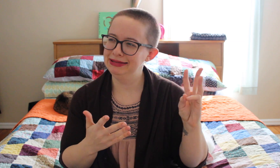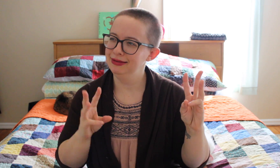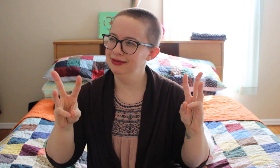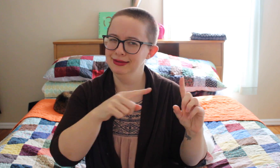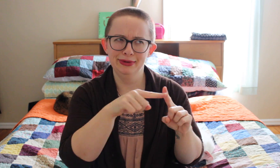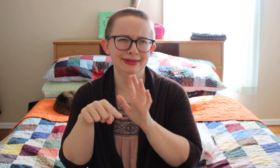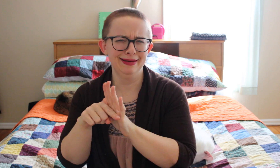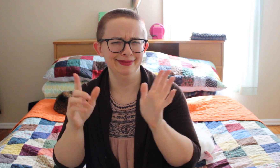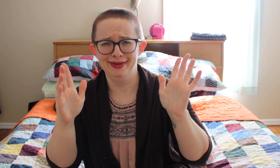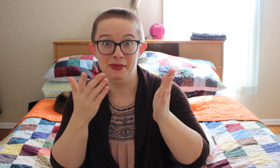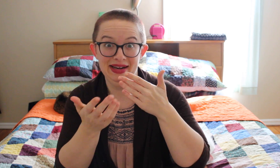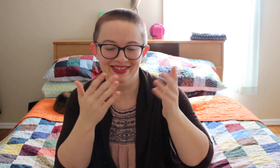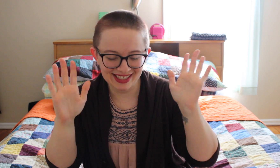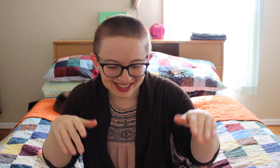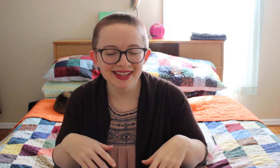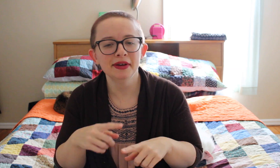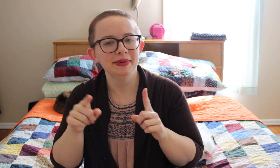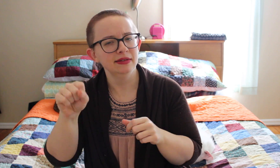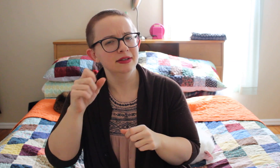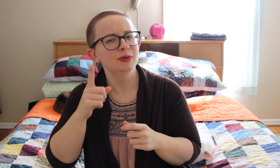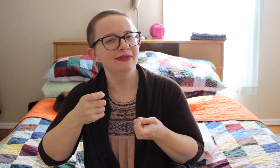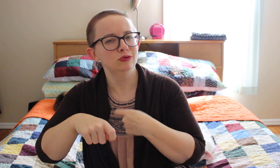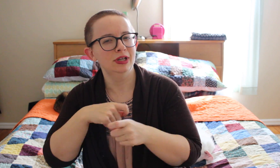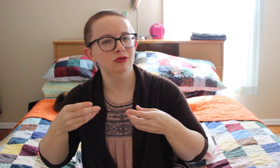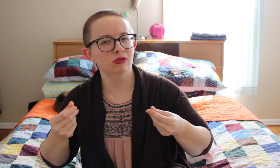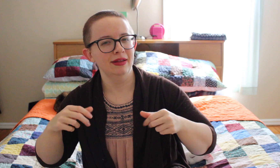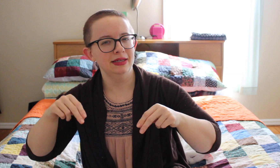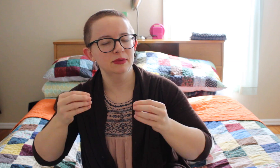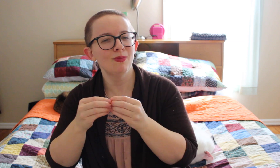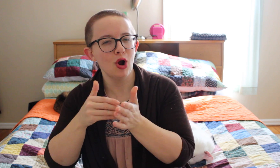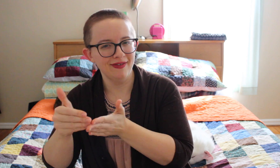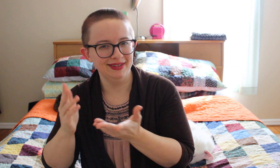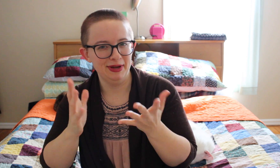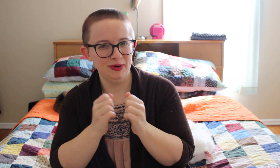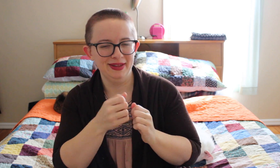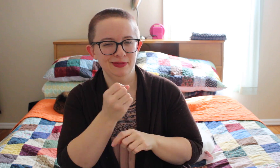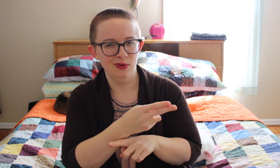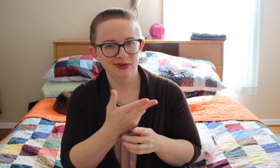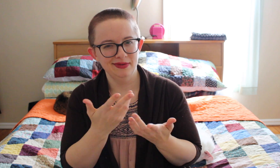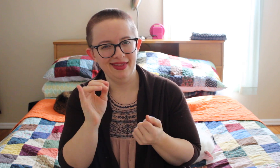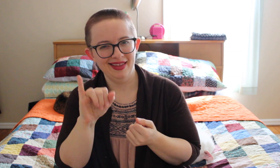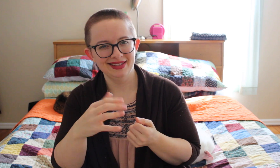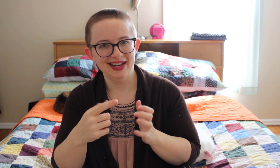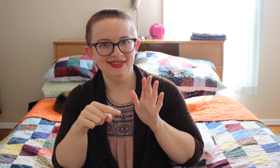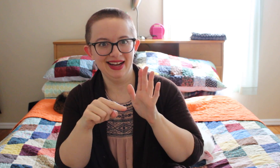Mmm, maybe have six pros, six cons, whatever. But yes, you definitely do have to change cloth diapers more often compared with disposables.